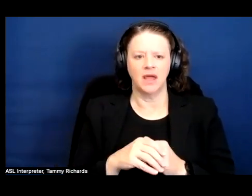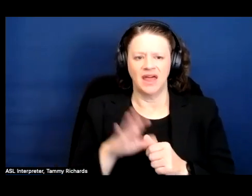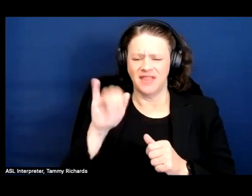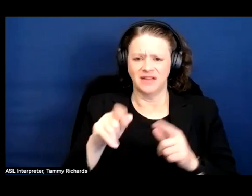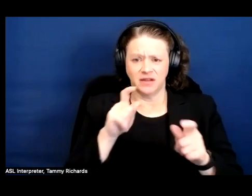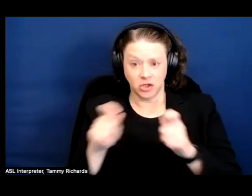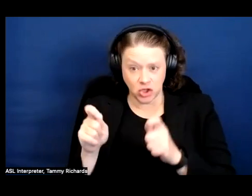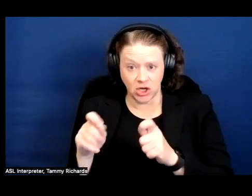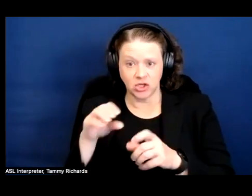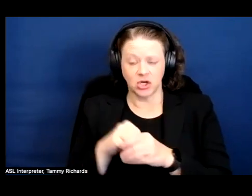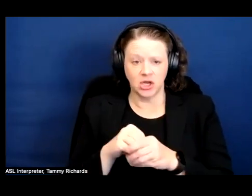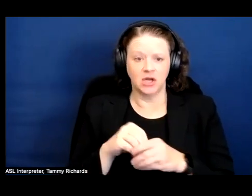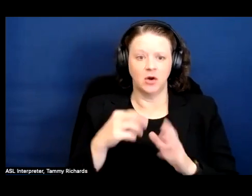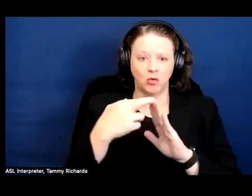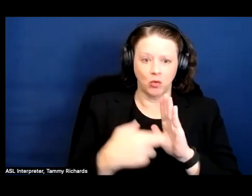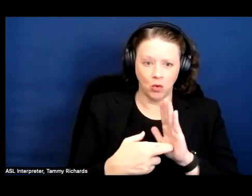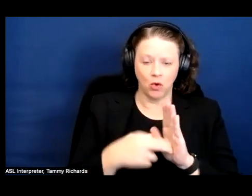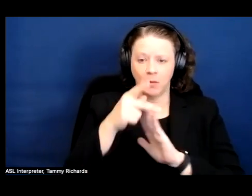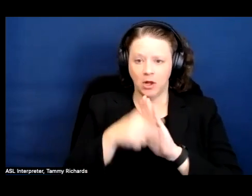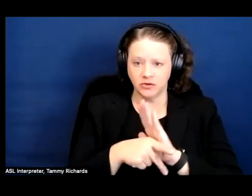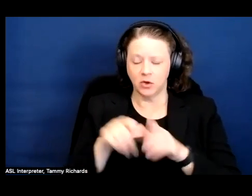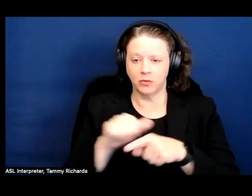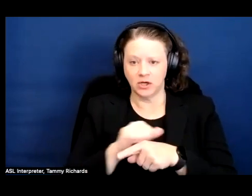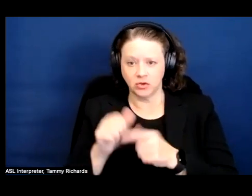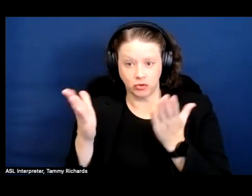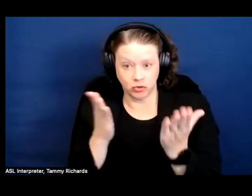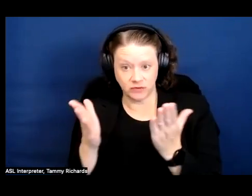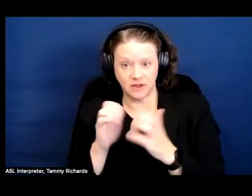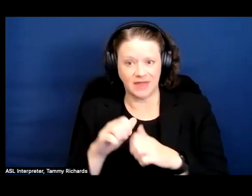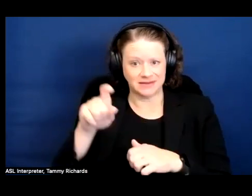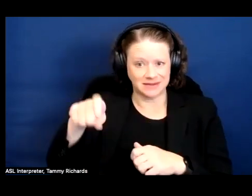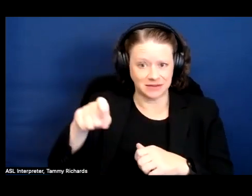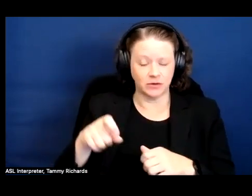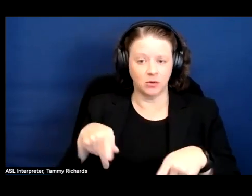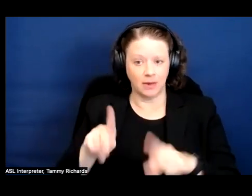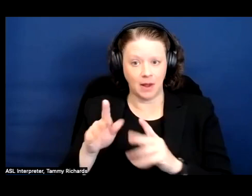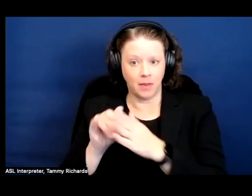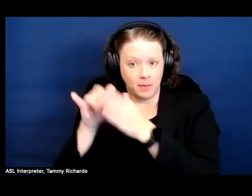For example, restrictions on waste disposal and animal behavior that may constitute a nuisance